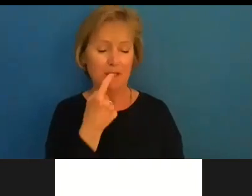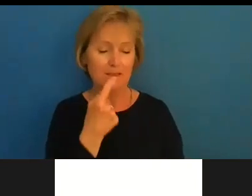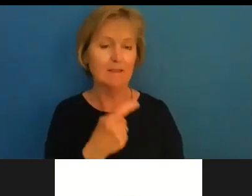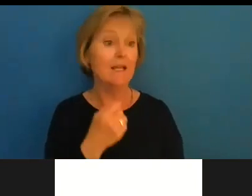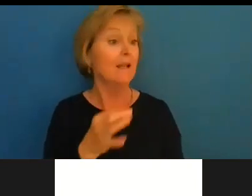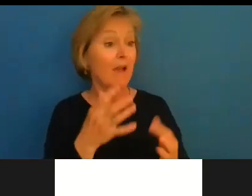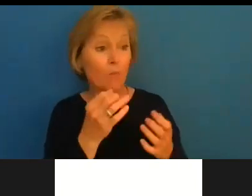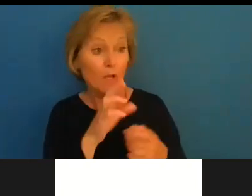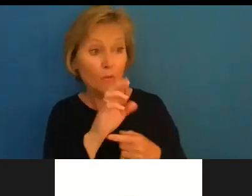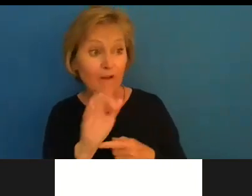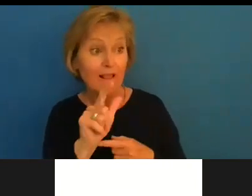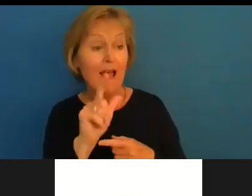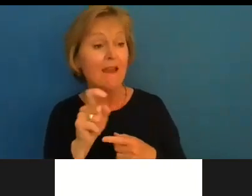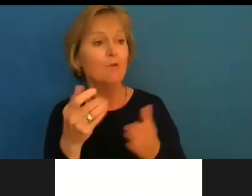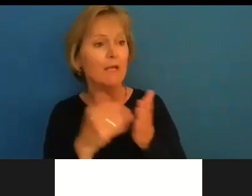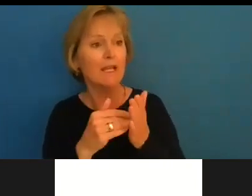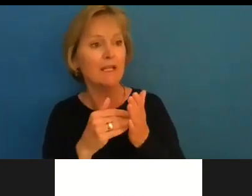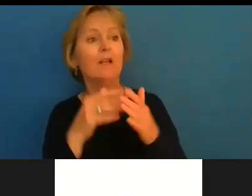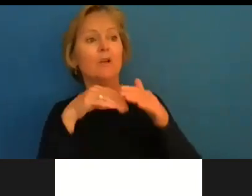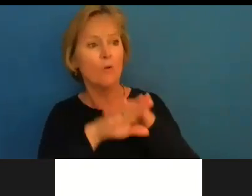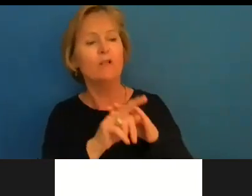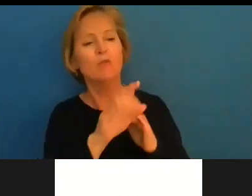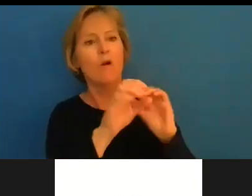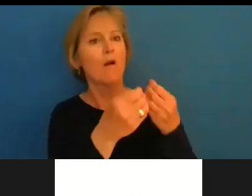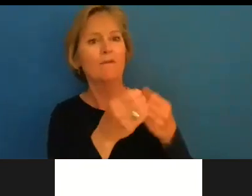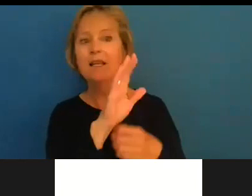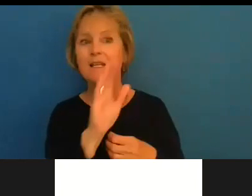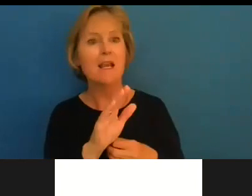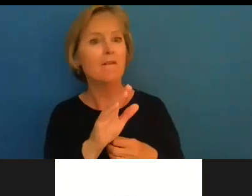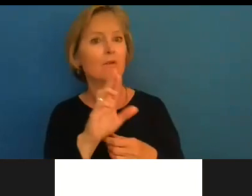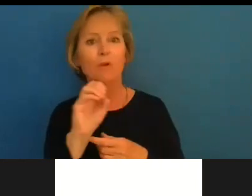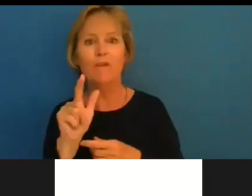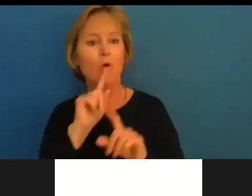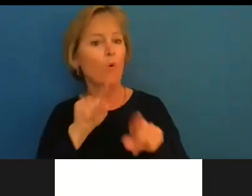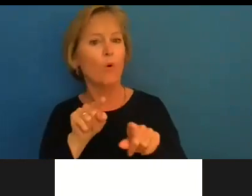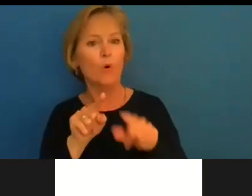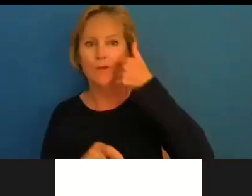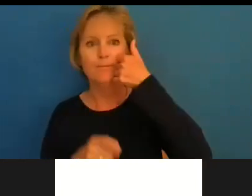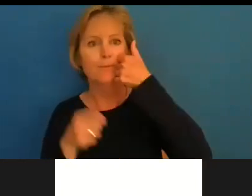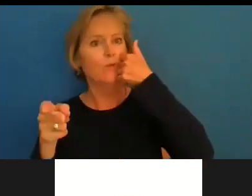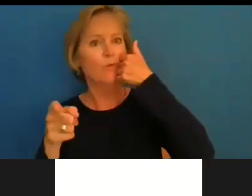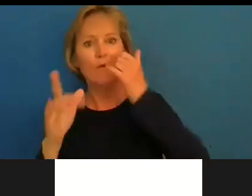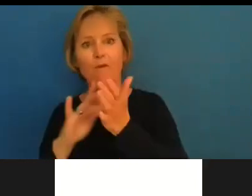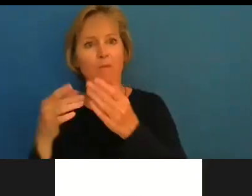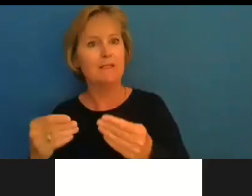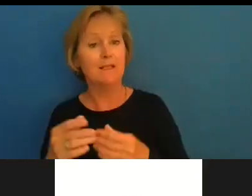want a refill, I have to, again, go into the office. I never can get a refill ordered straight to my pharmacy, because pharmacies